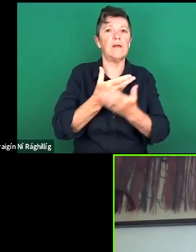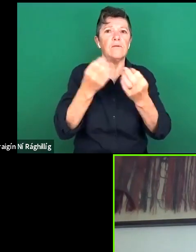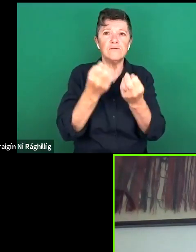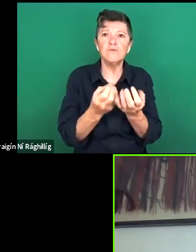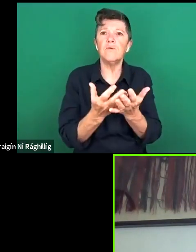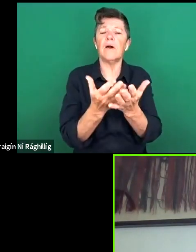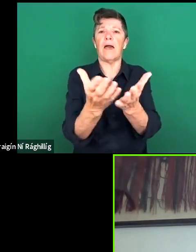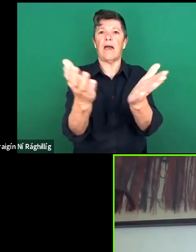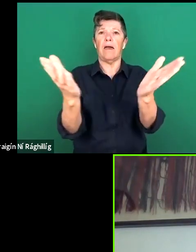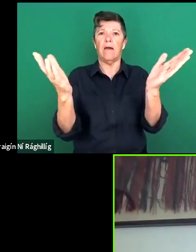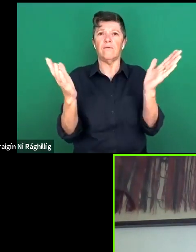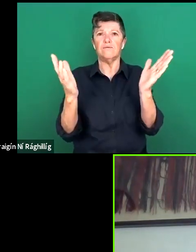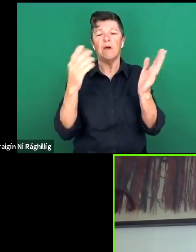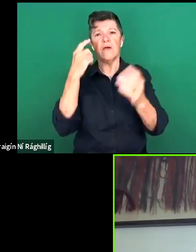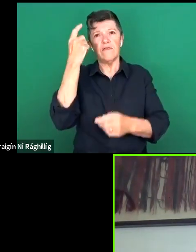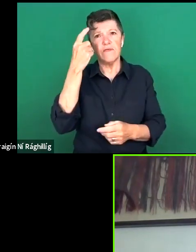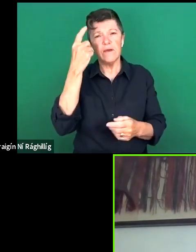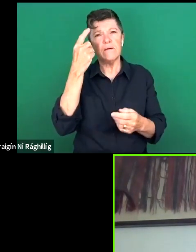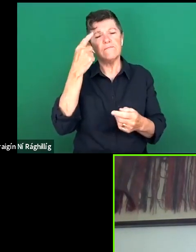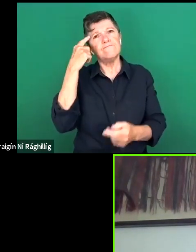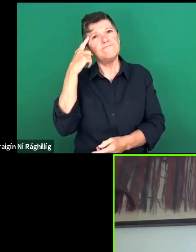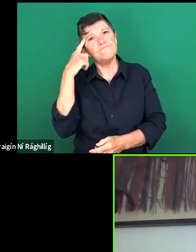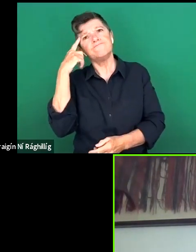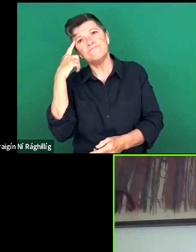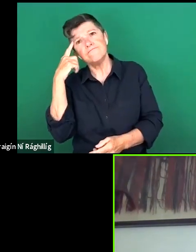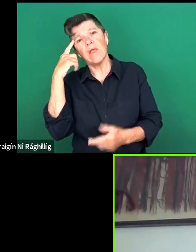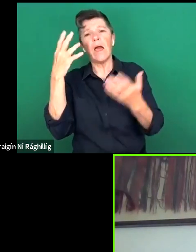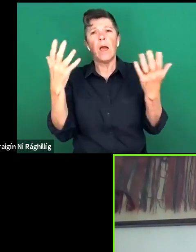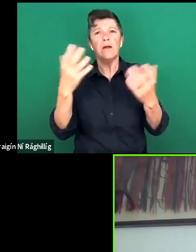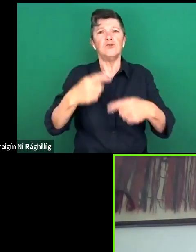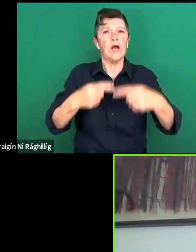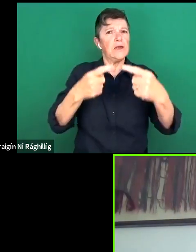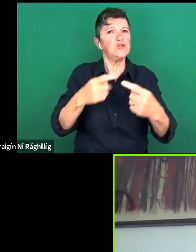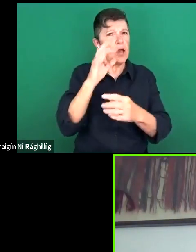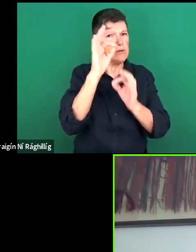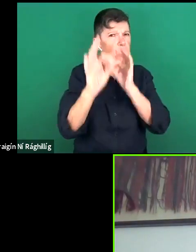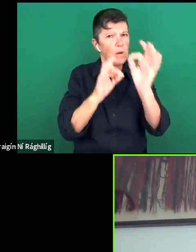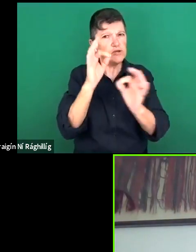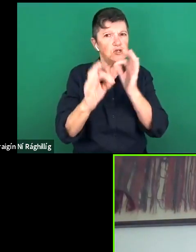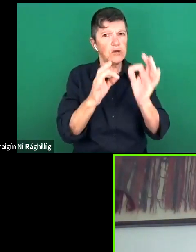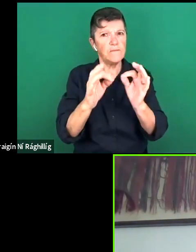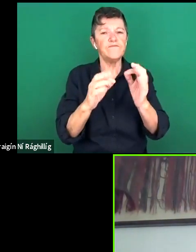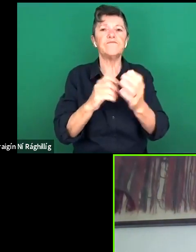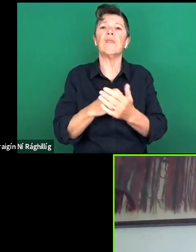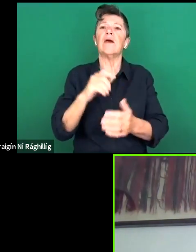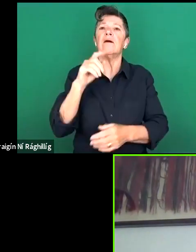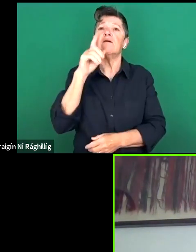research and practice in to dialogue is central to our mission as